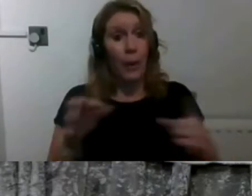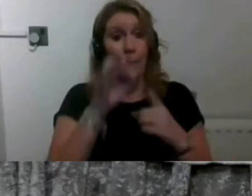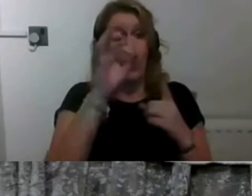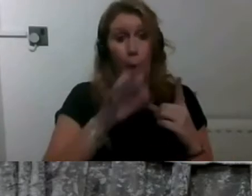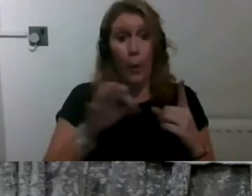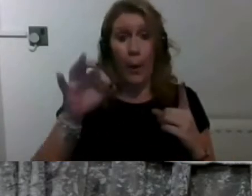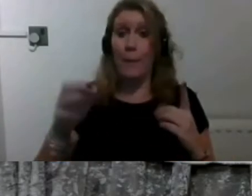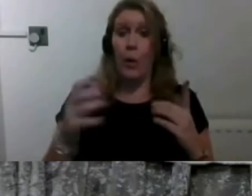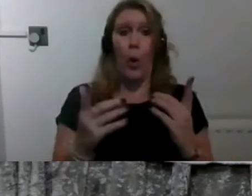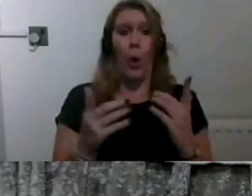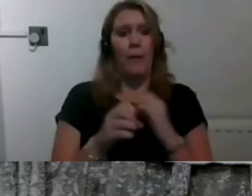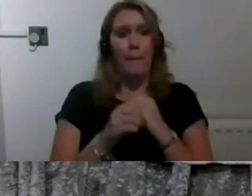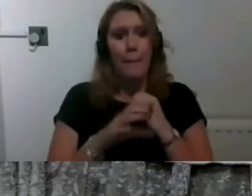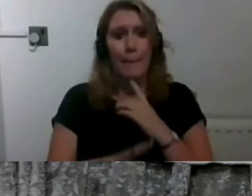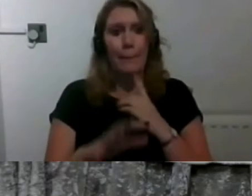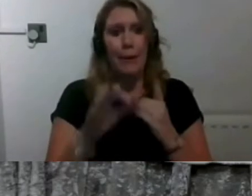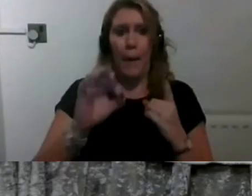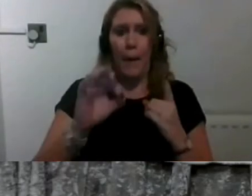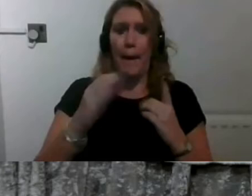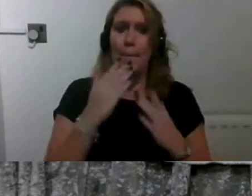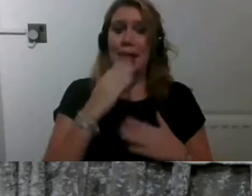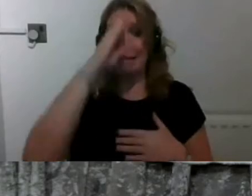do tell us about them.